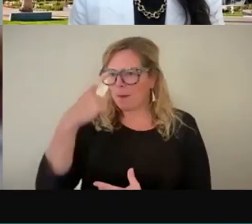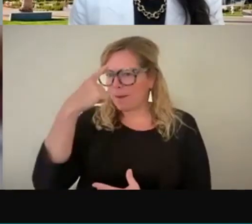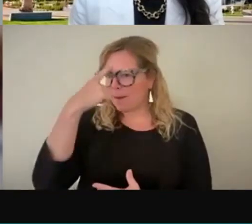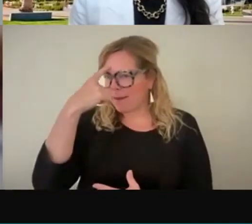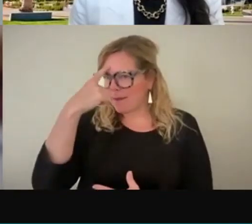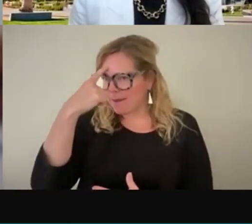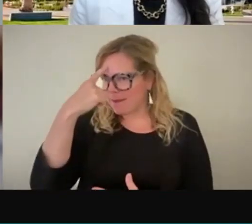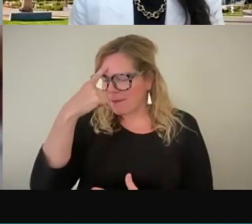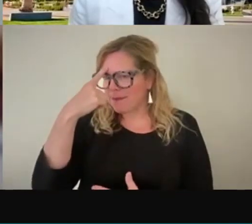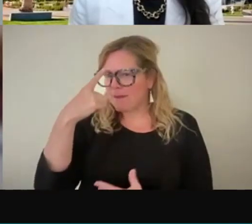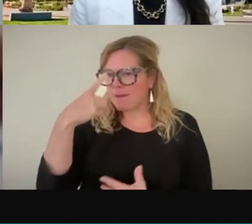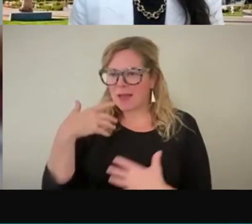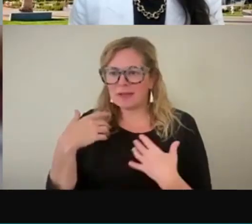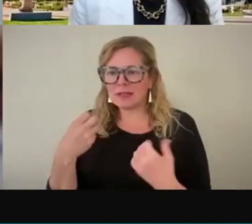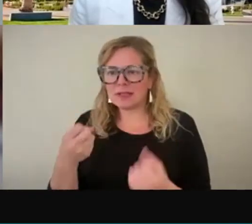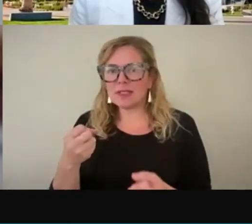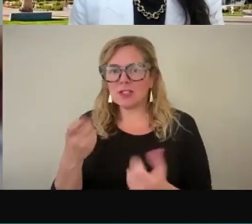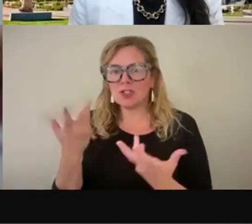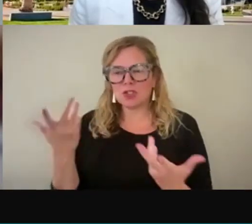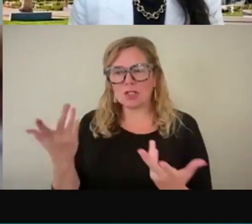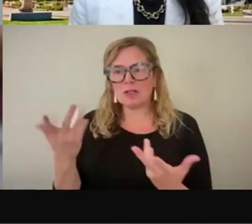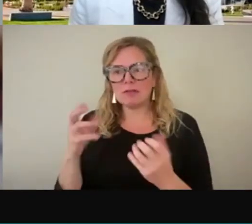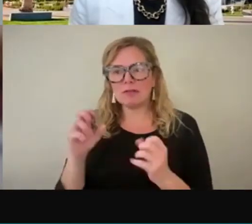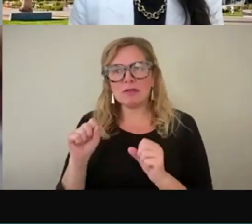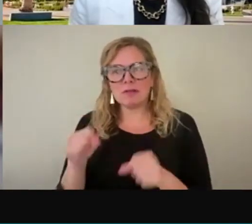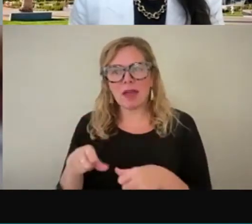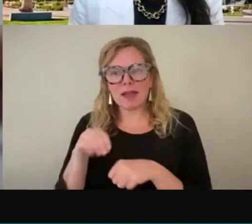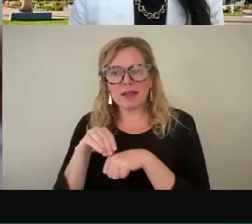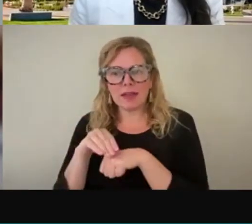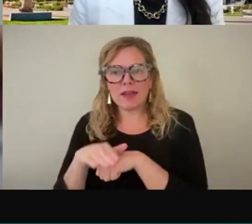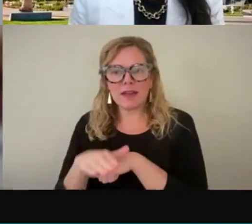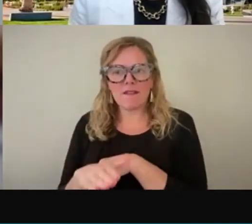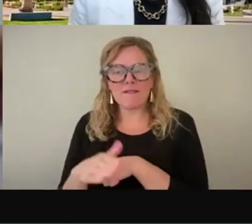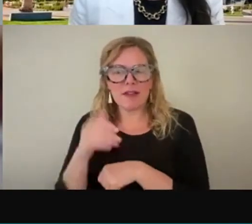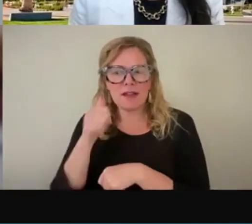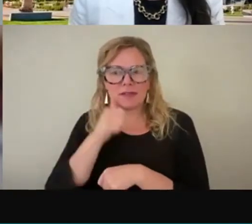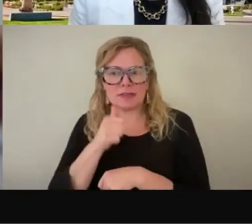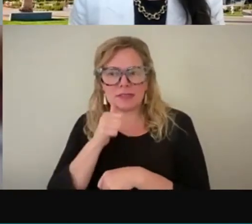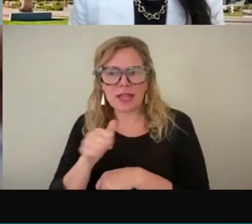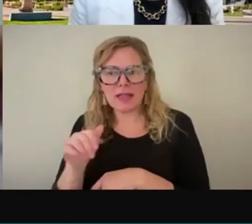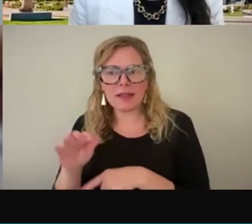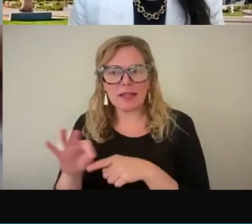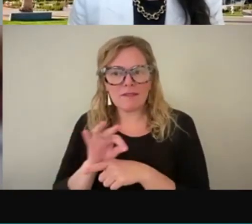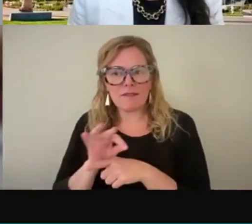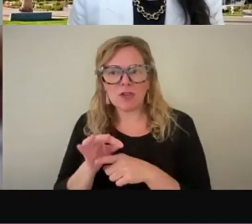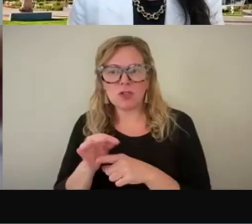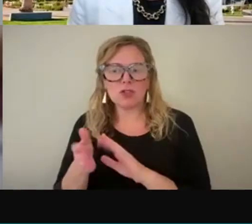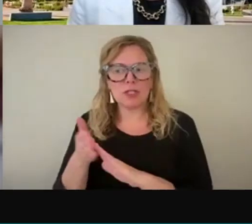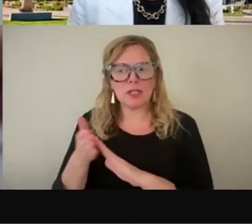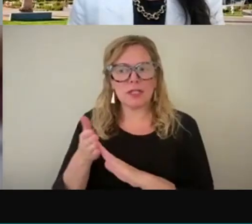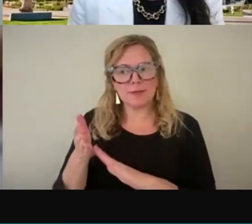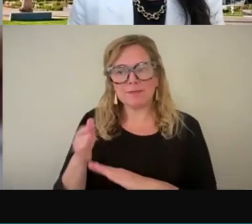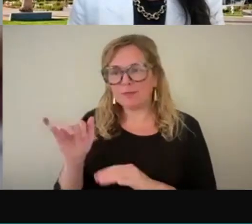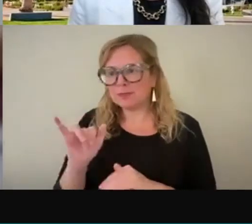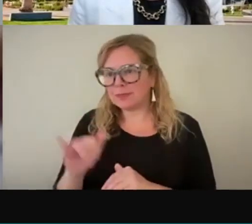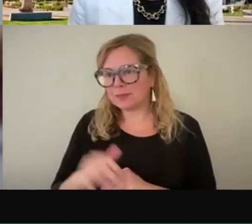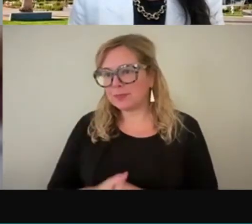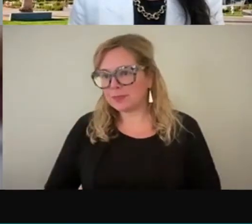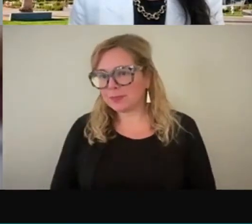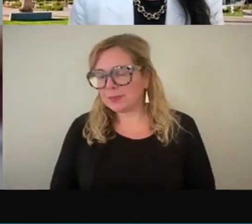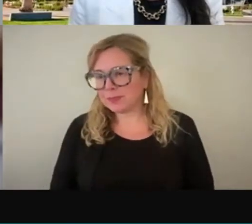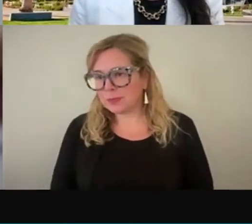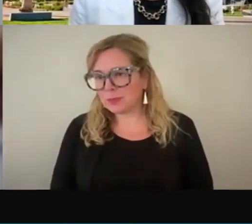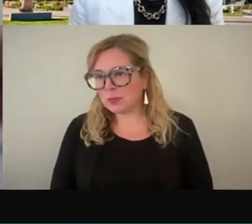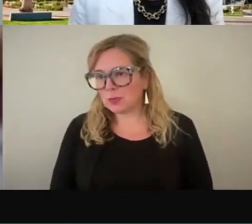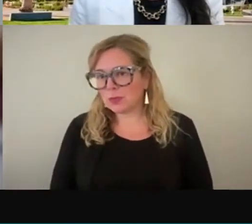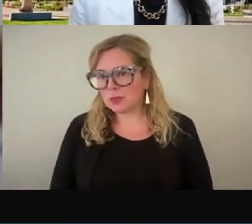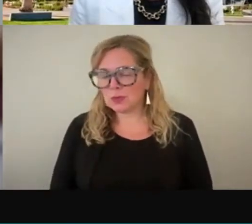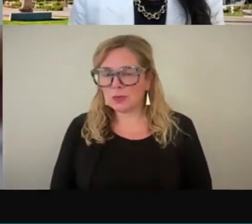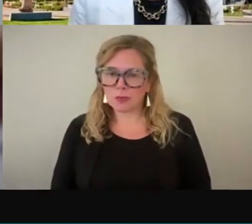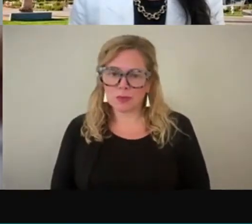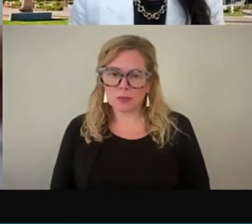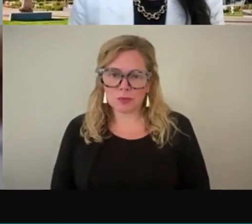since they may impair daily functioning? >> Christine Gould: That's a great question,